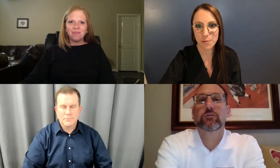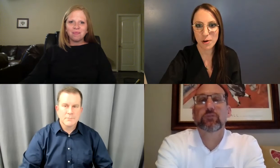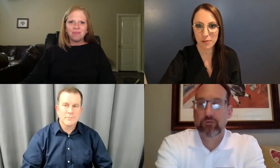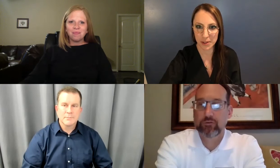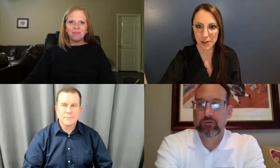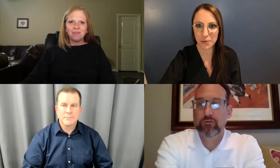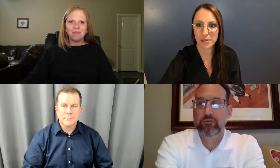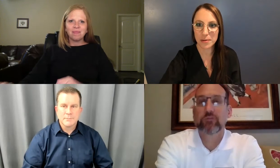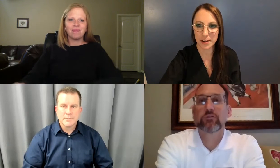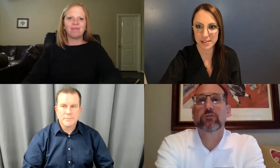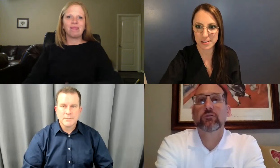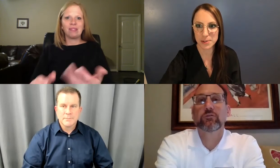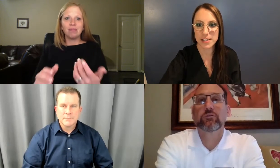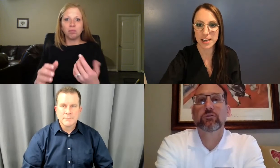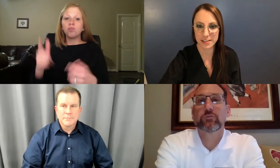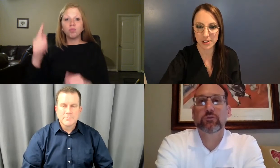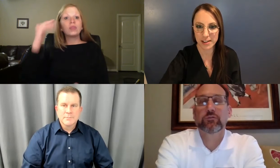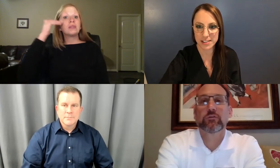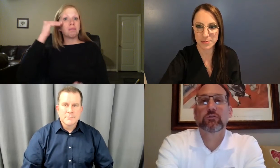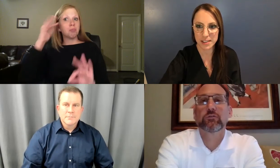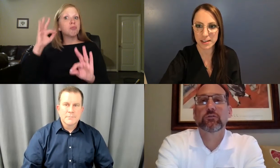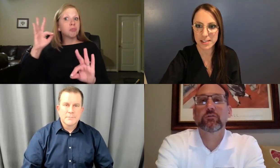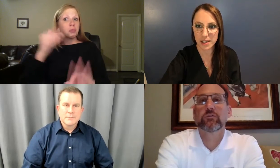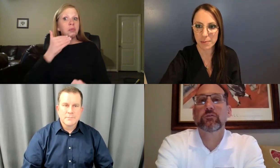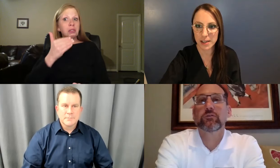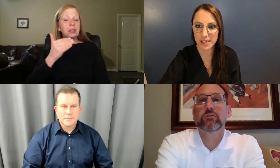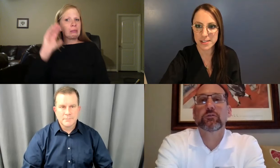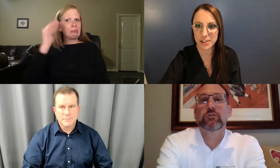Somewhat familiar with the American Disabilities Act, okay? Seems like that's a common answer.